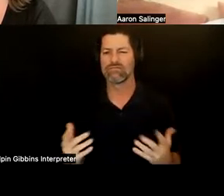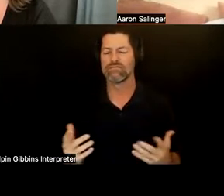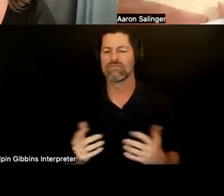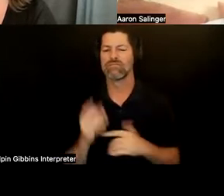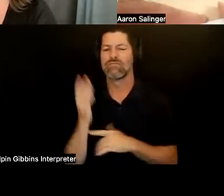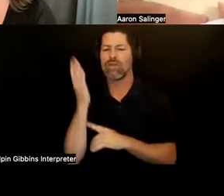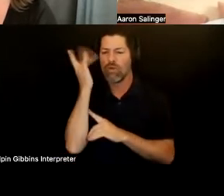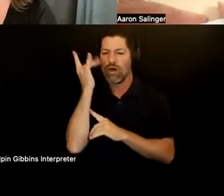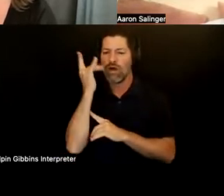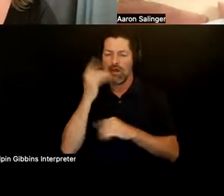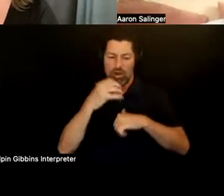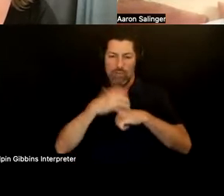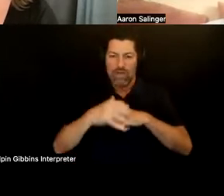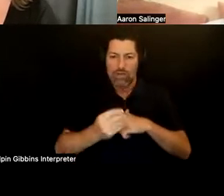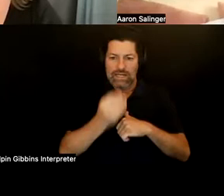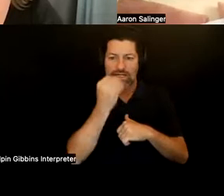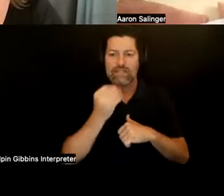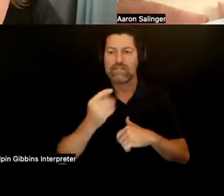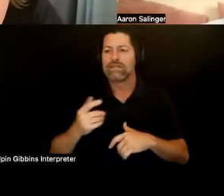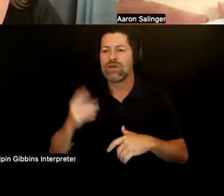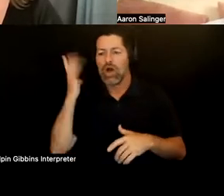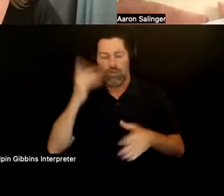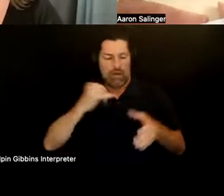the bread of affliction, and the reason that we detract from our cups, and the reason that